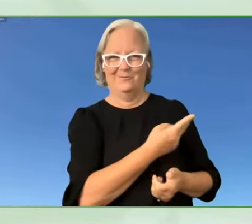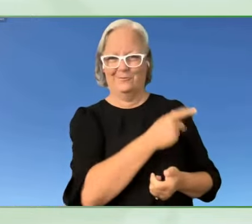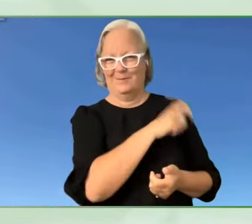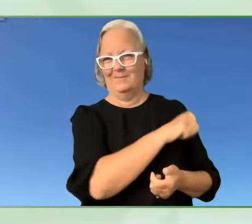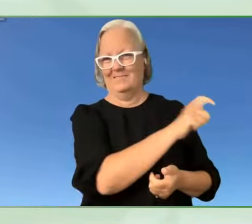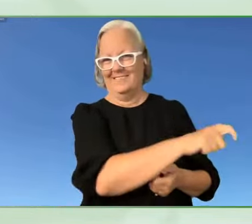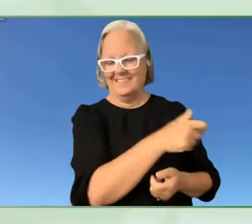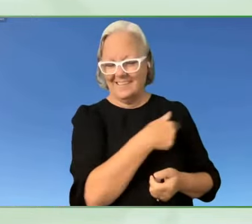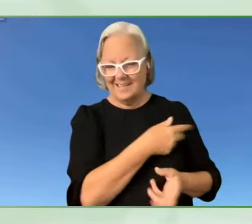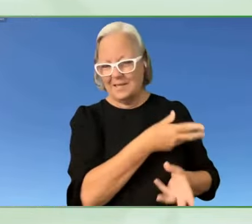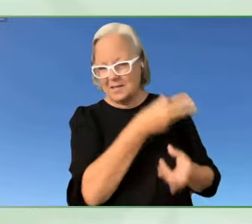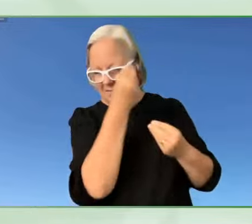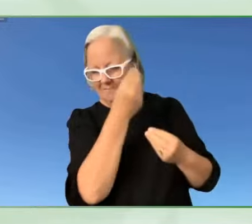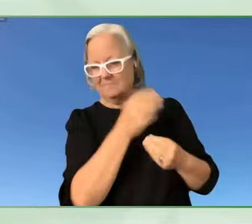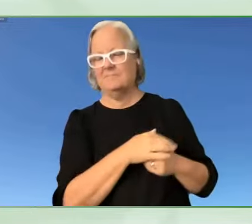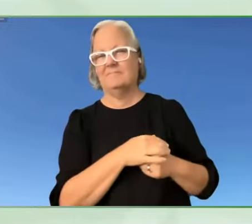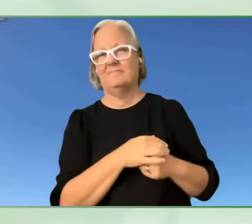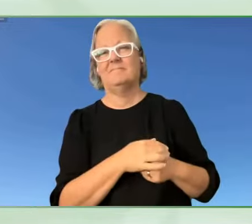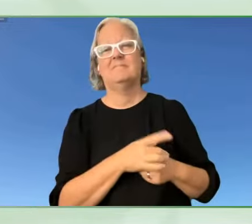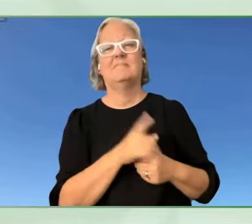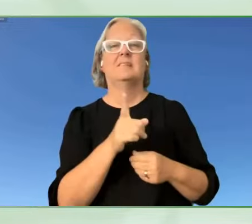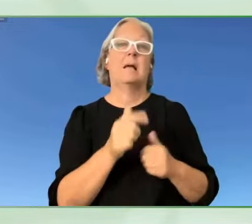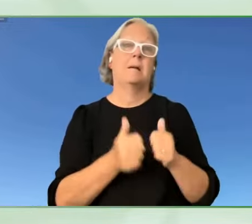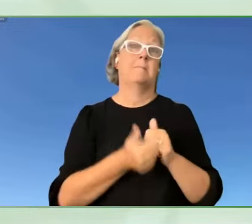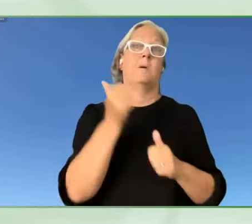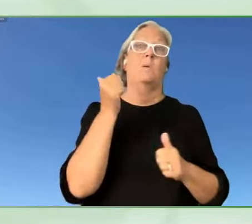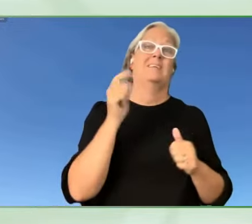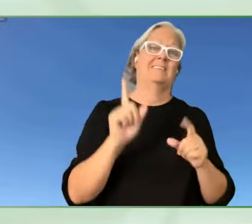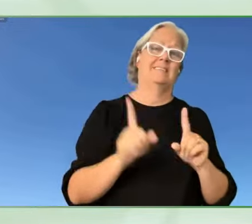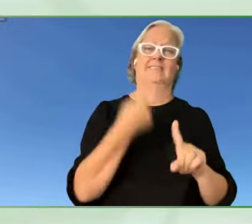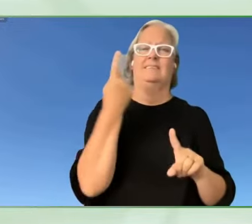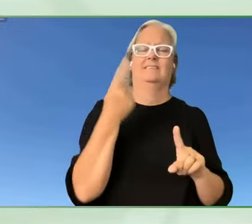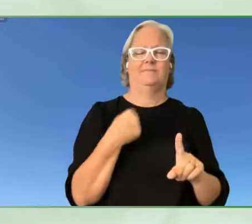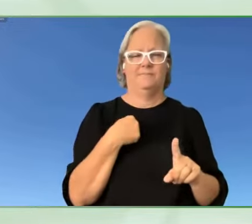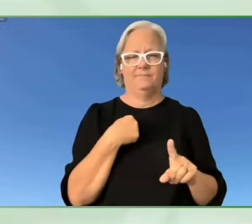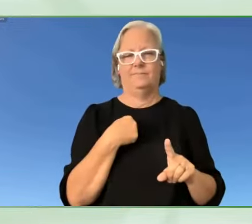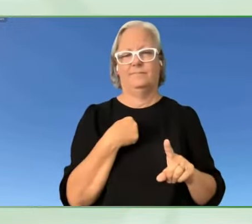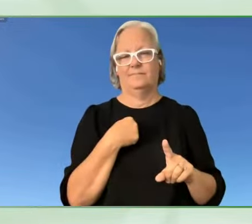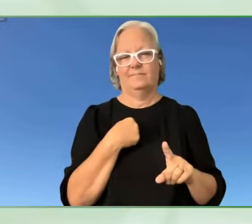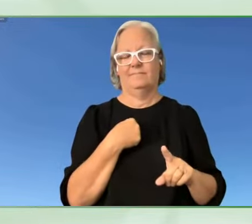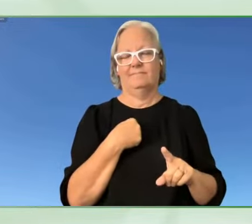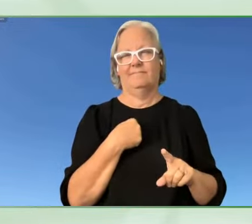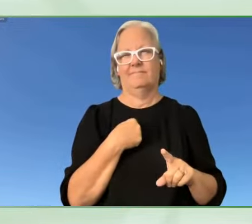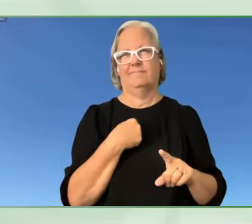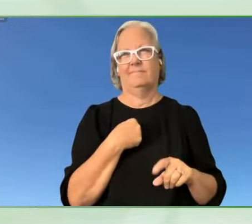I think learning is a very important thing, it is not about children being in school, children attending school, but really children learning. Learning happens all the time.